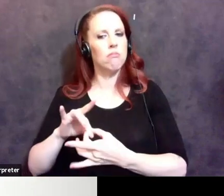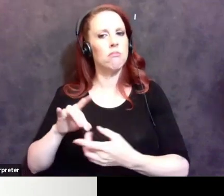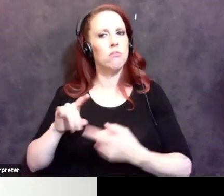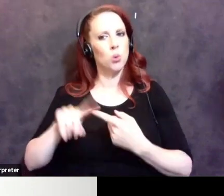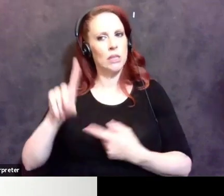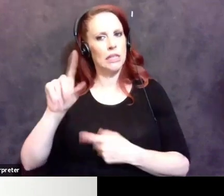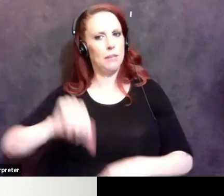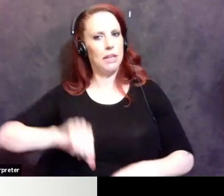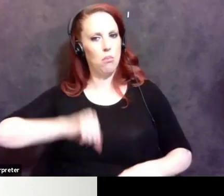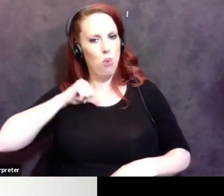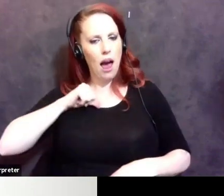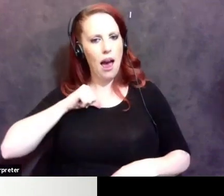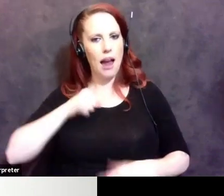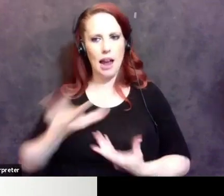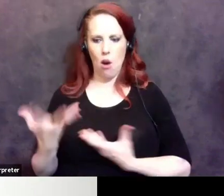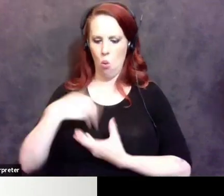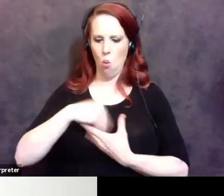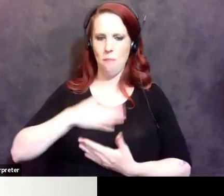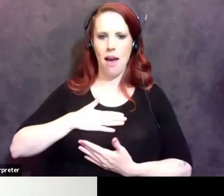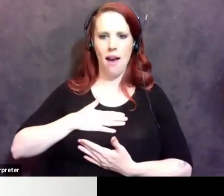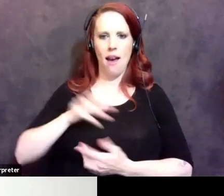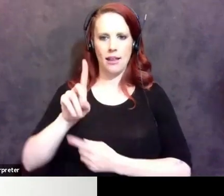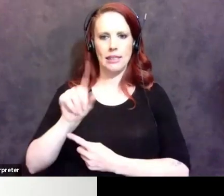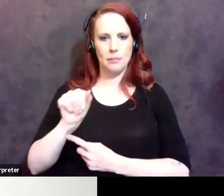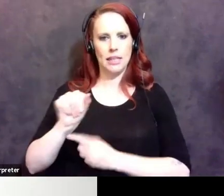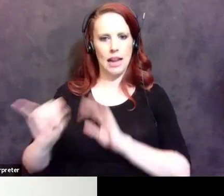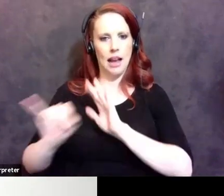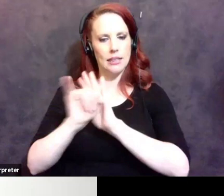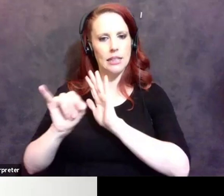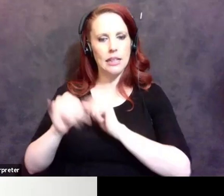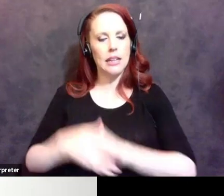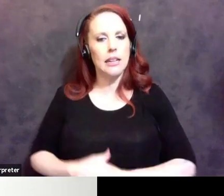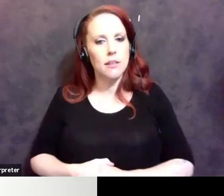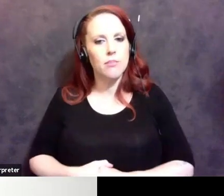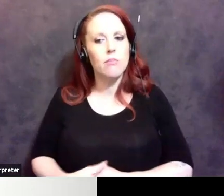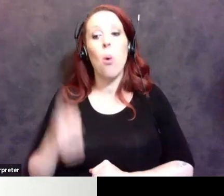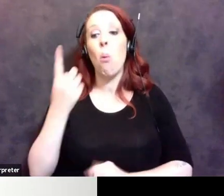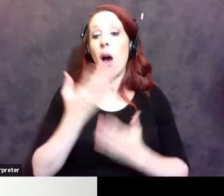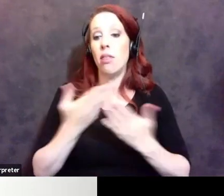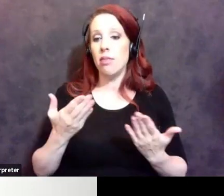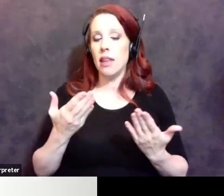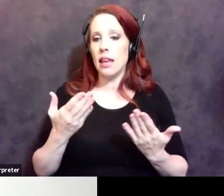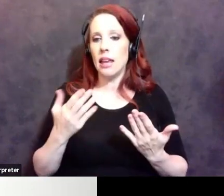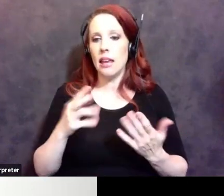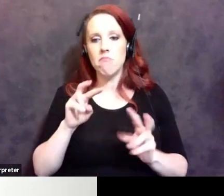over a disability. One of the things I have found interesting in this work is that there